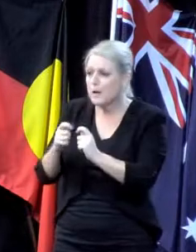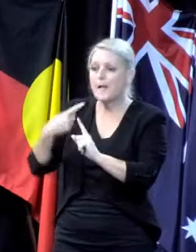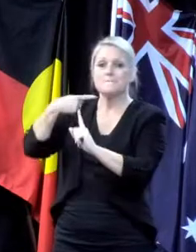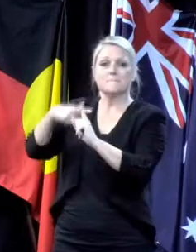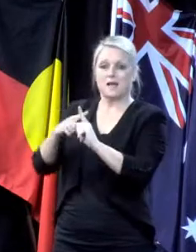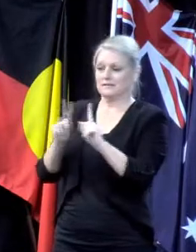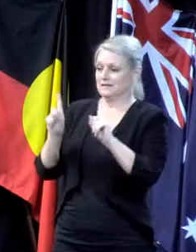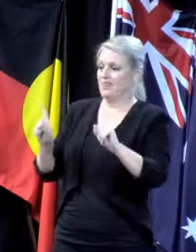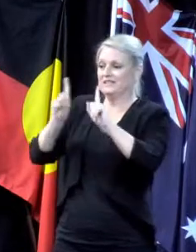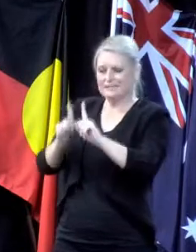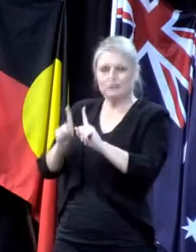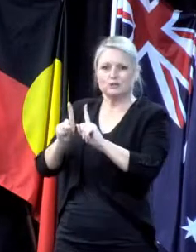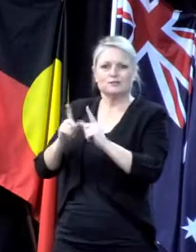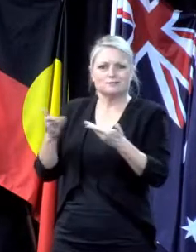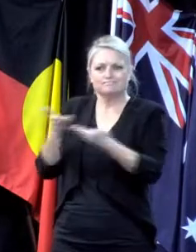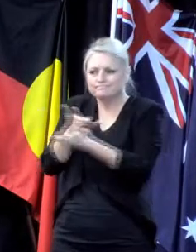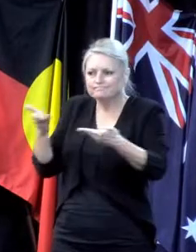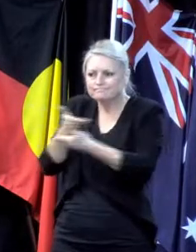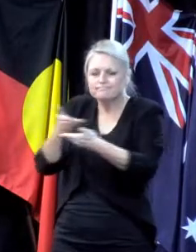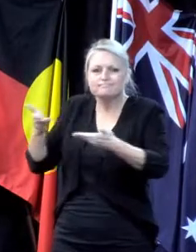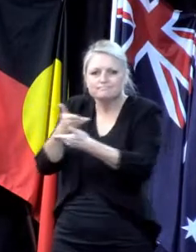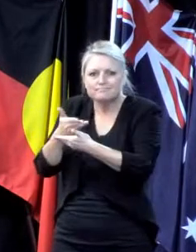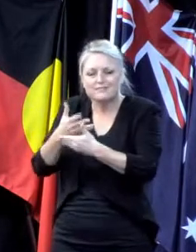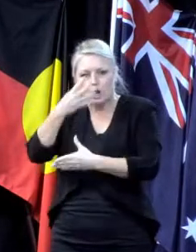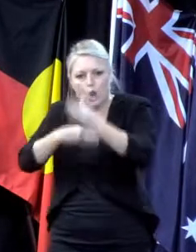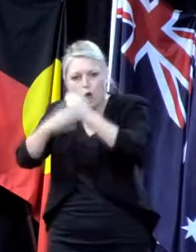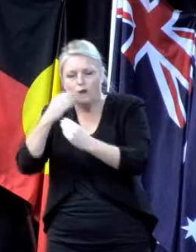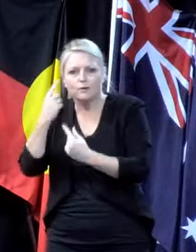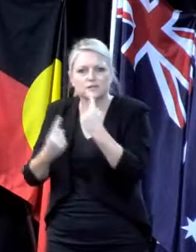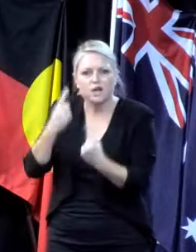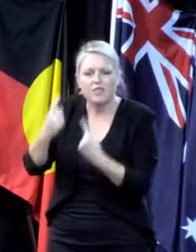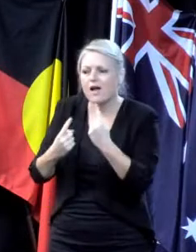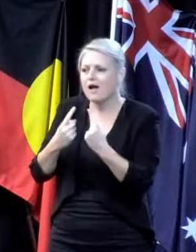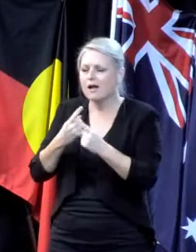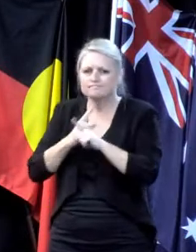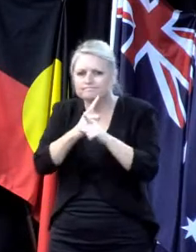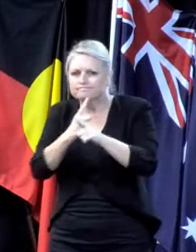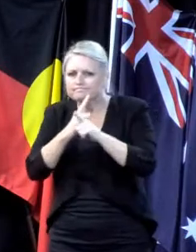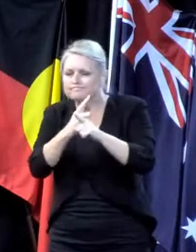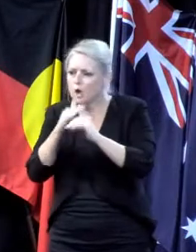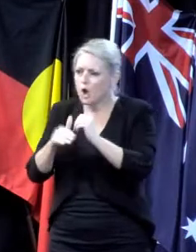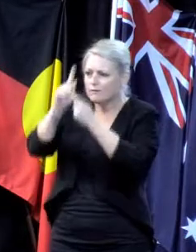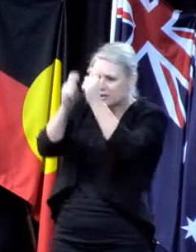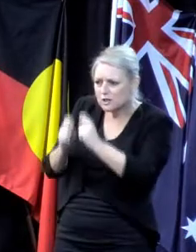to be able to do those adjustments to curriculum. So, you're not just talking about students